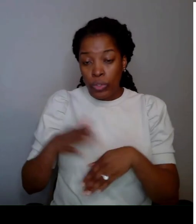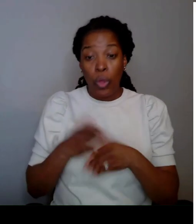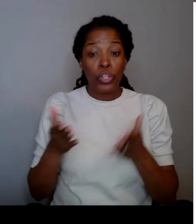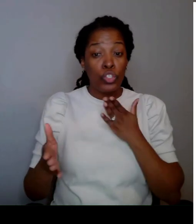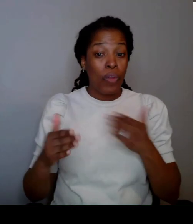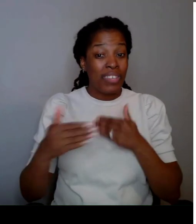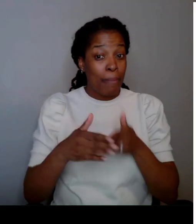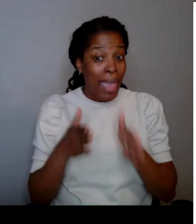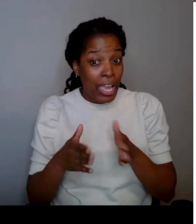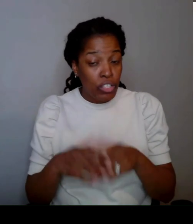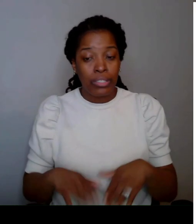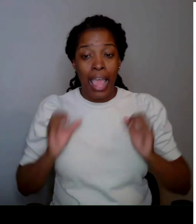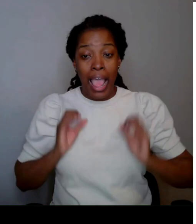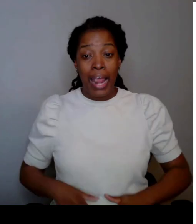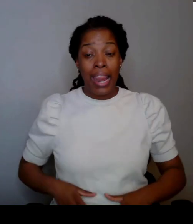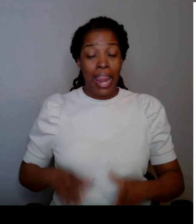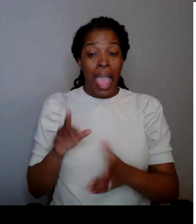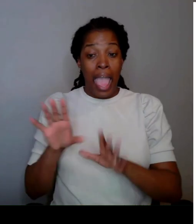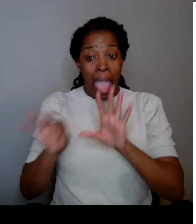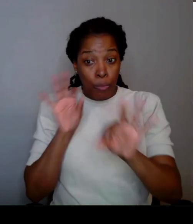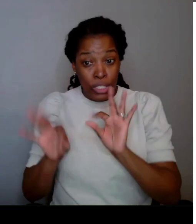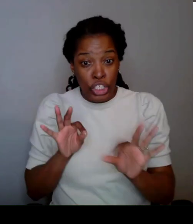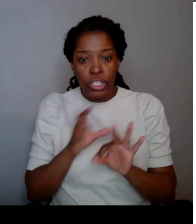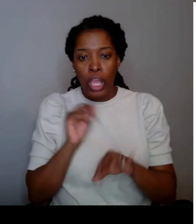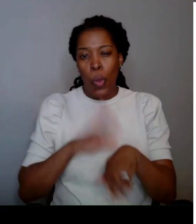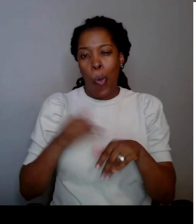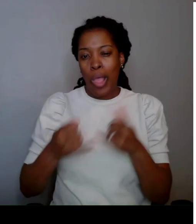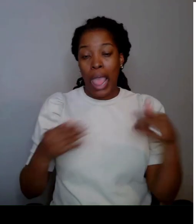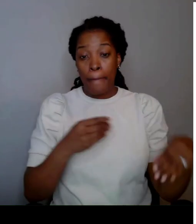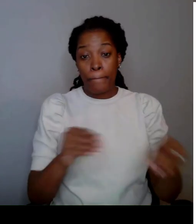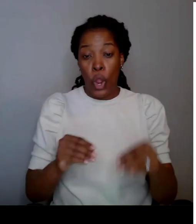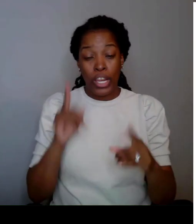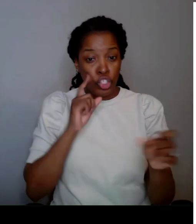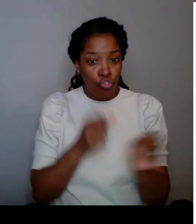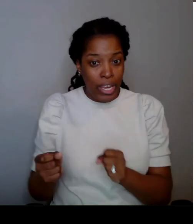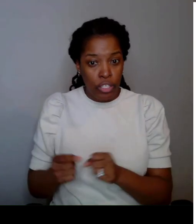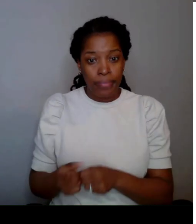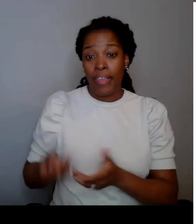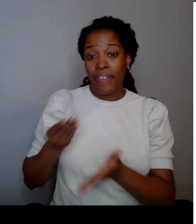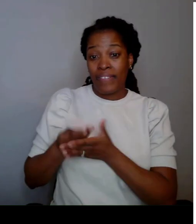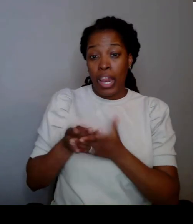Their financial projections showed low overhead in the startup costs fit into Level 1 funding.